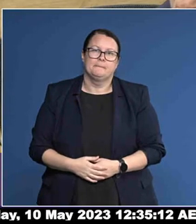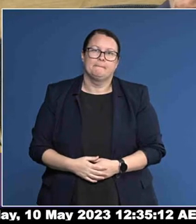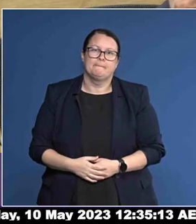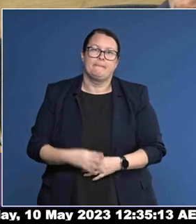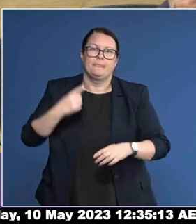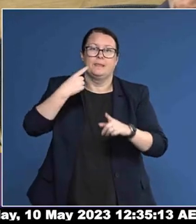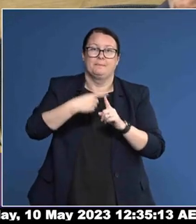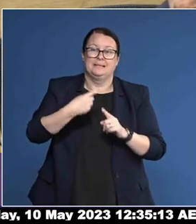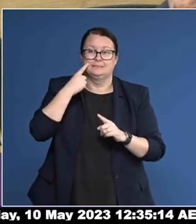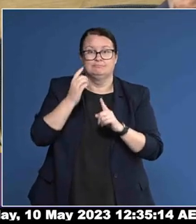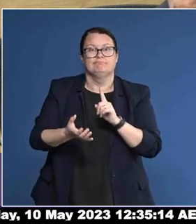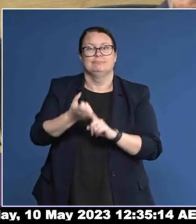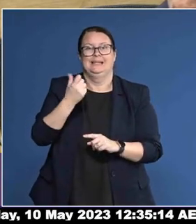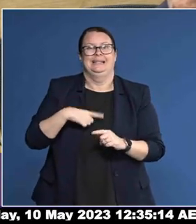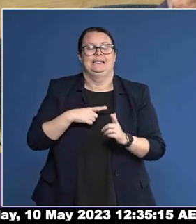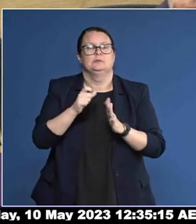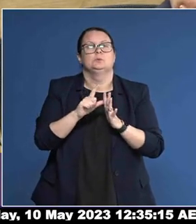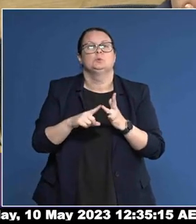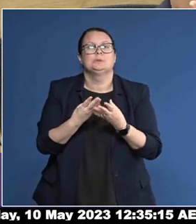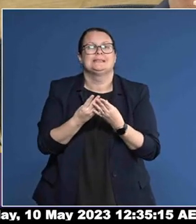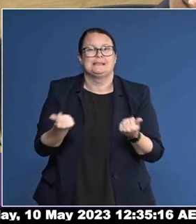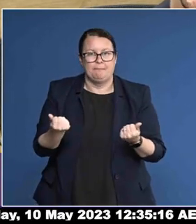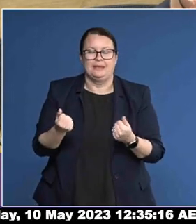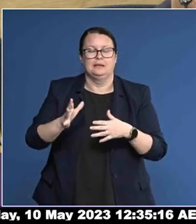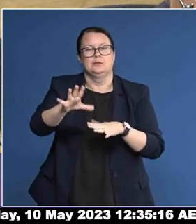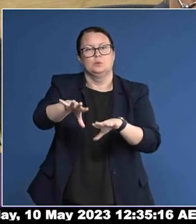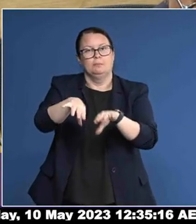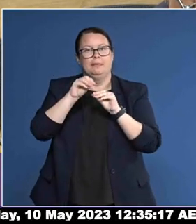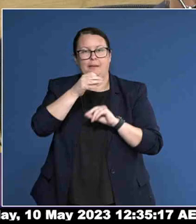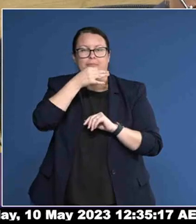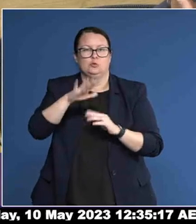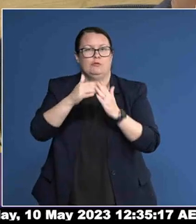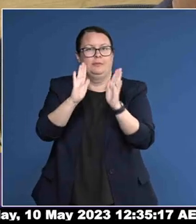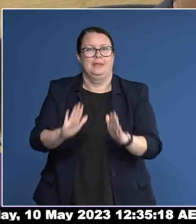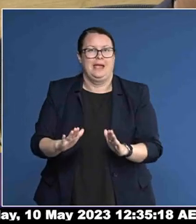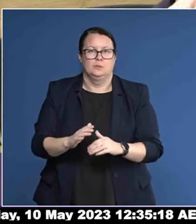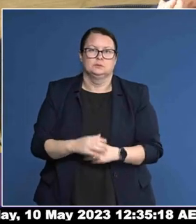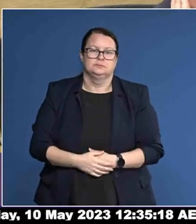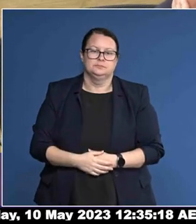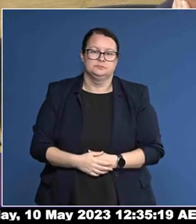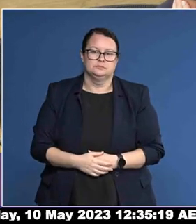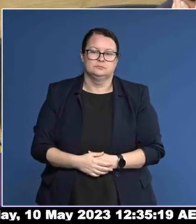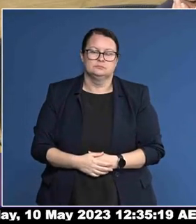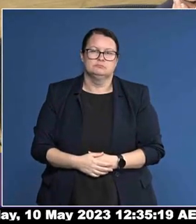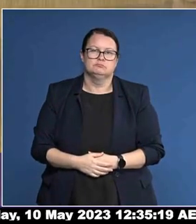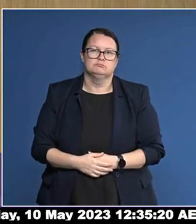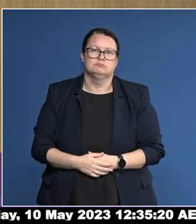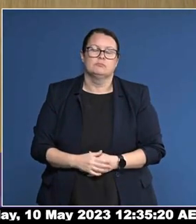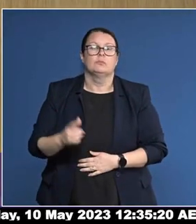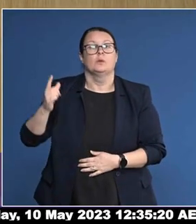that action needs to be taken in the form of removing the children. You'd agree with that? MR CLARK: So the purpose of removing the children is to allow